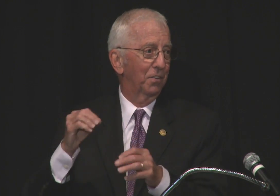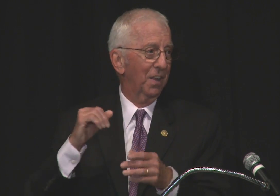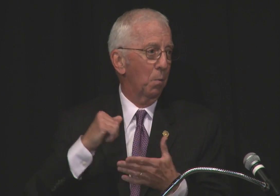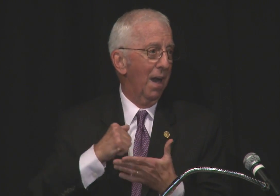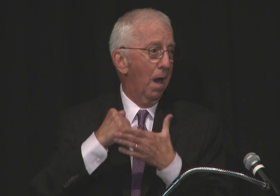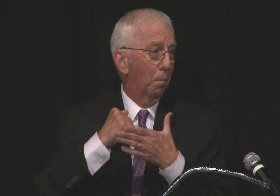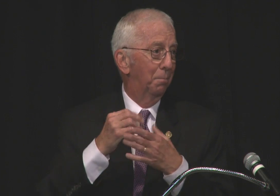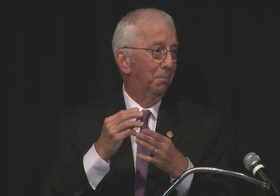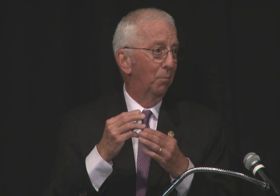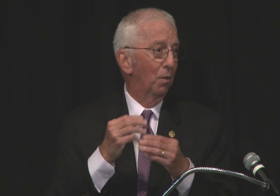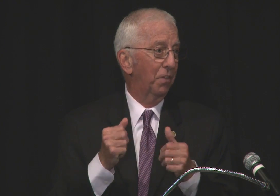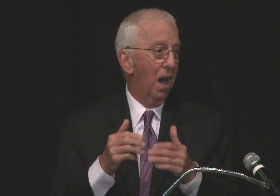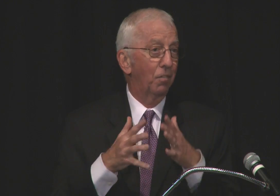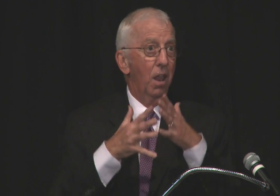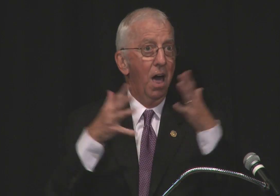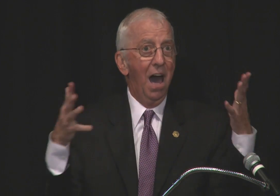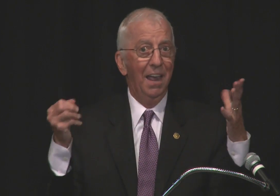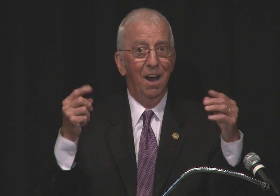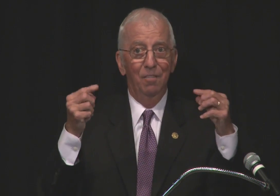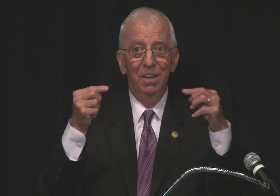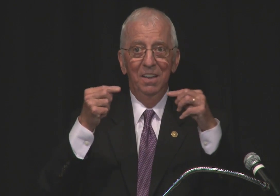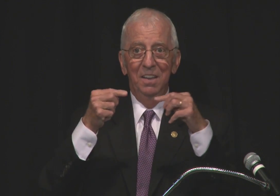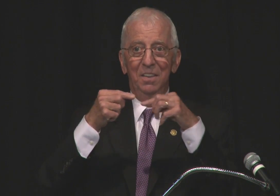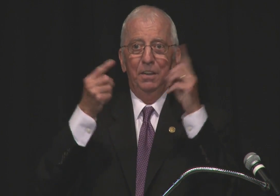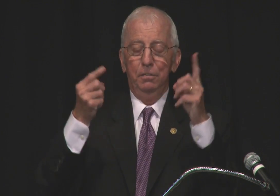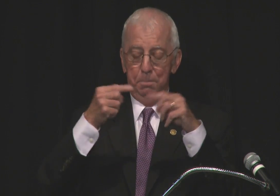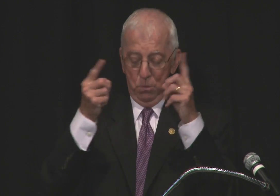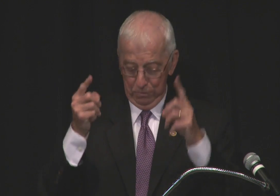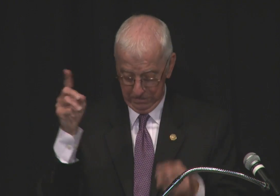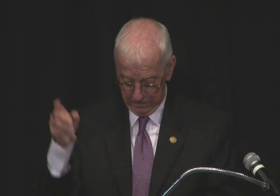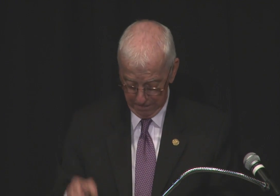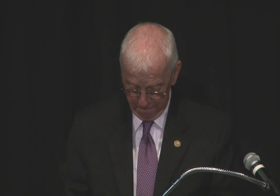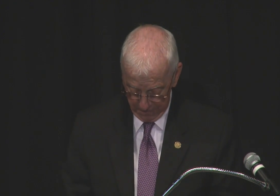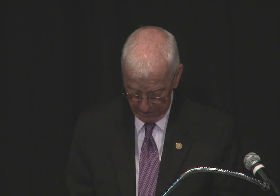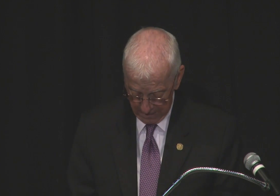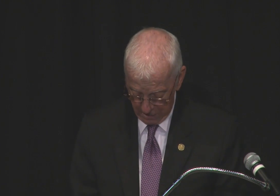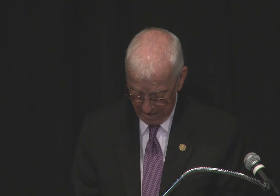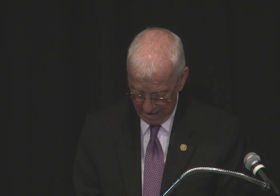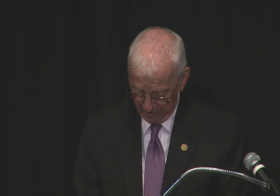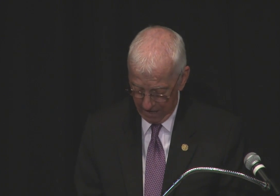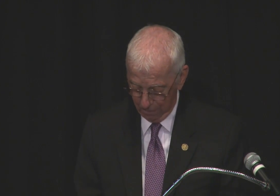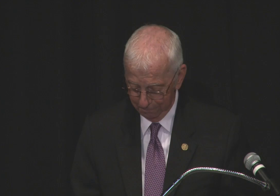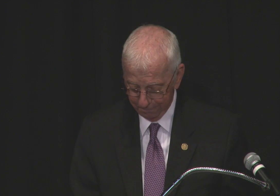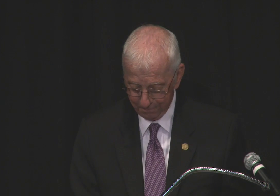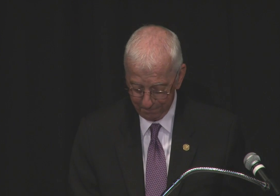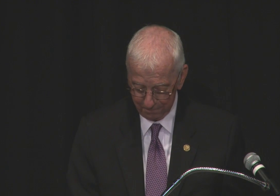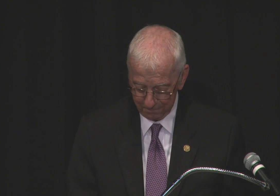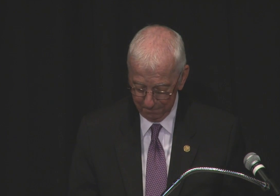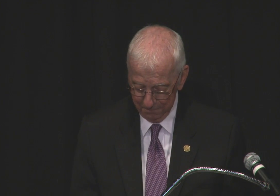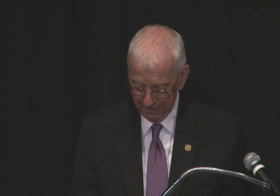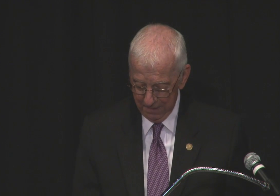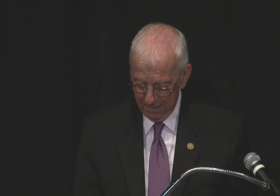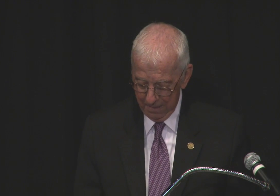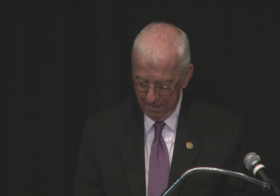That will help resolve a lot of the disputes that are out there.